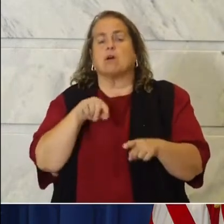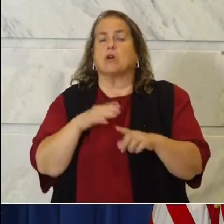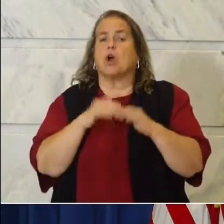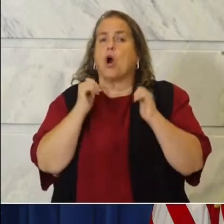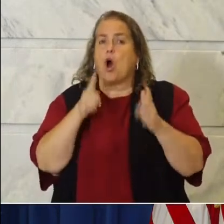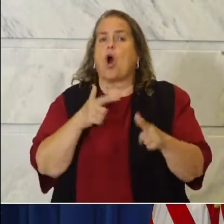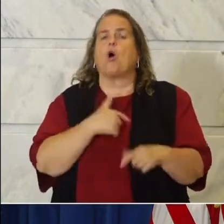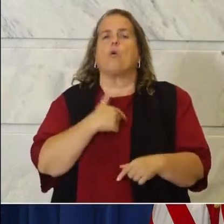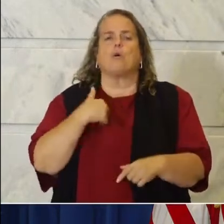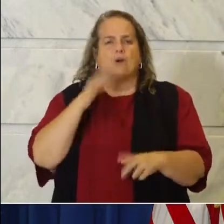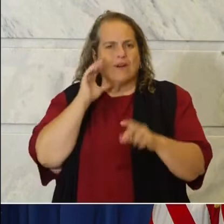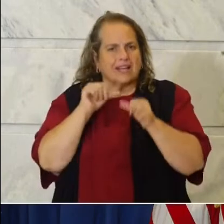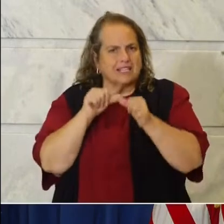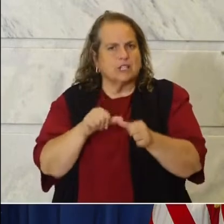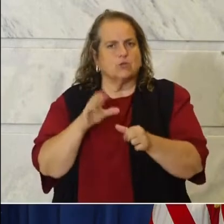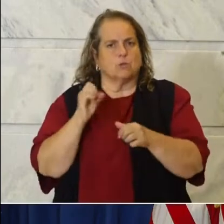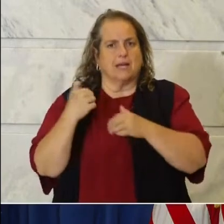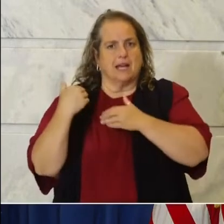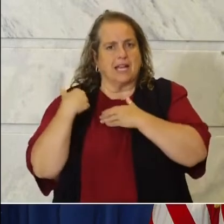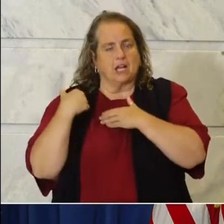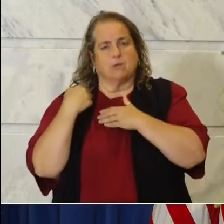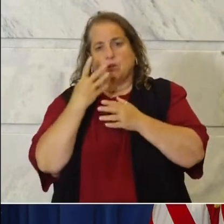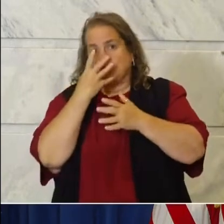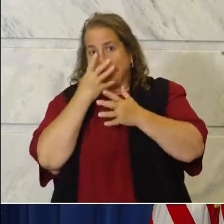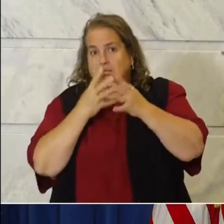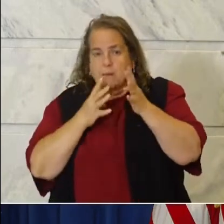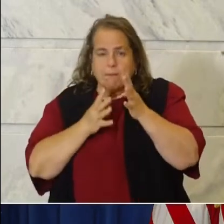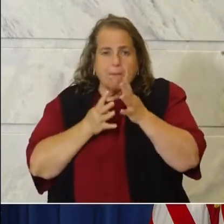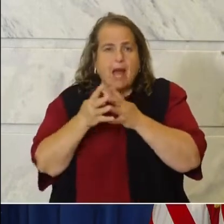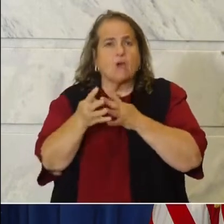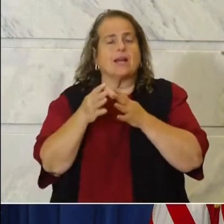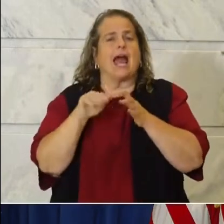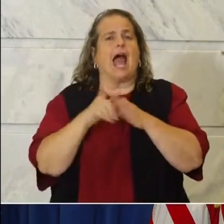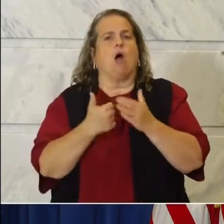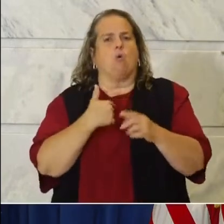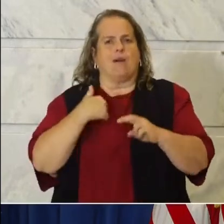accountable and transparent and share how we calculate things. But I in the